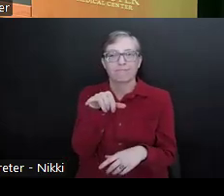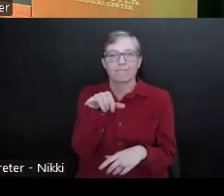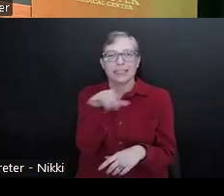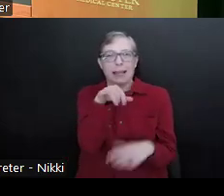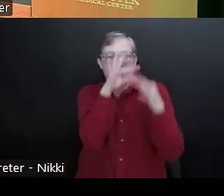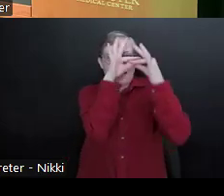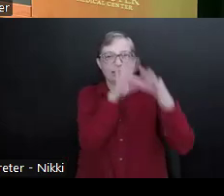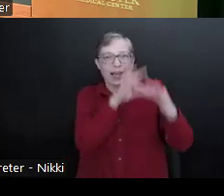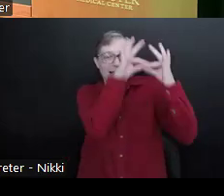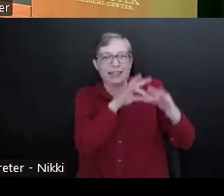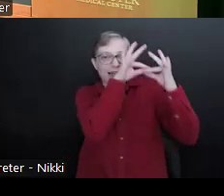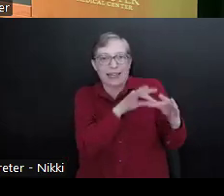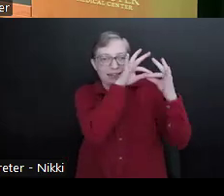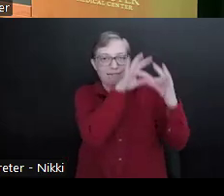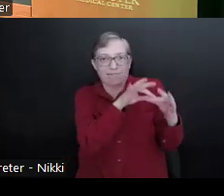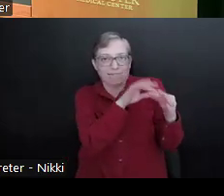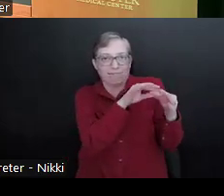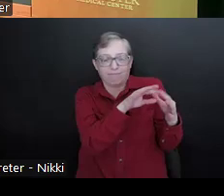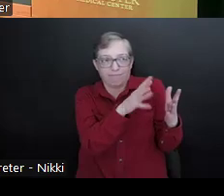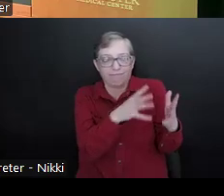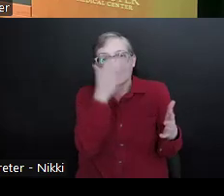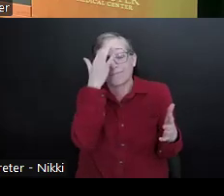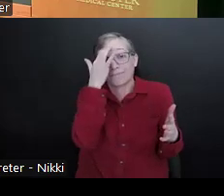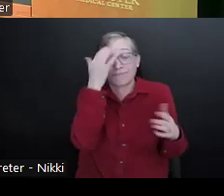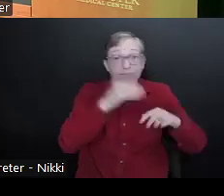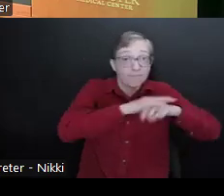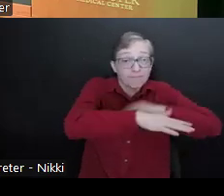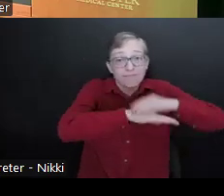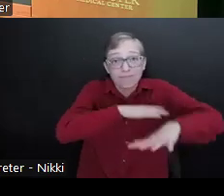uh that that really are probably explained both by biological mechanisms and behavioral